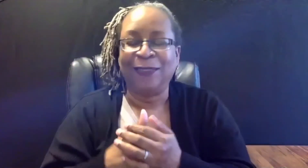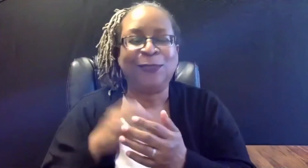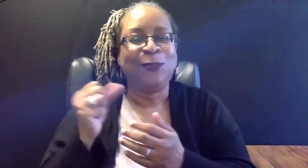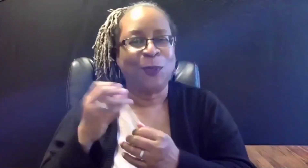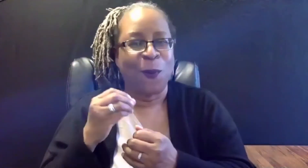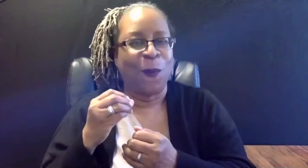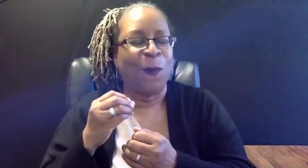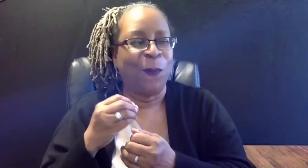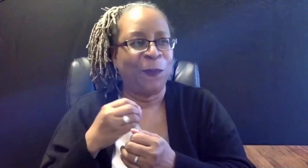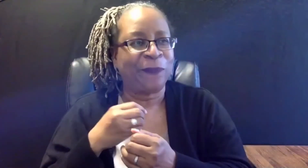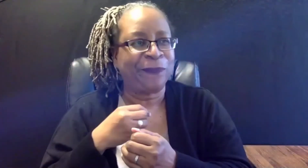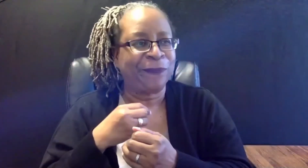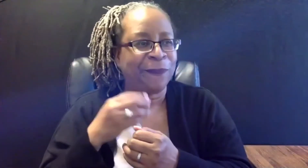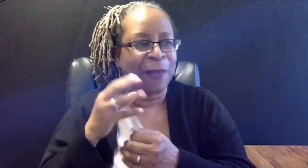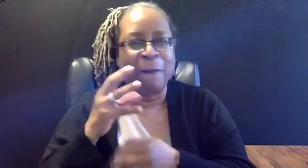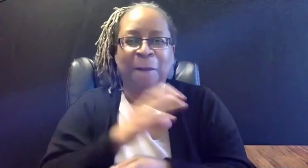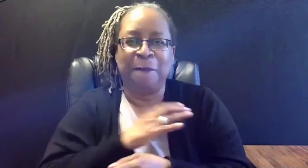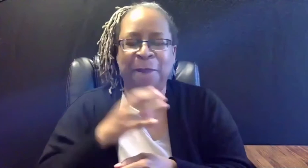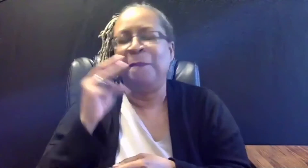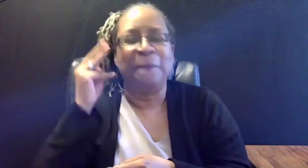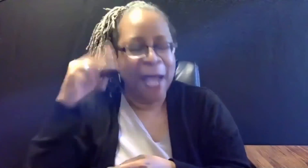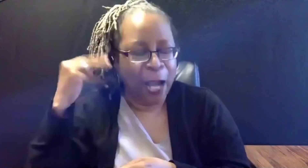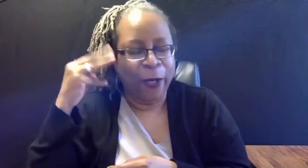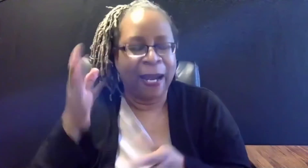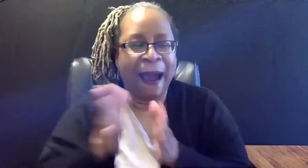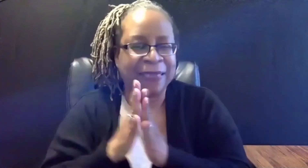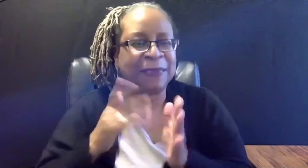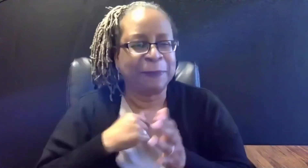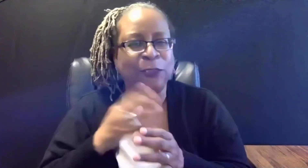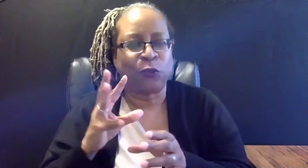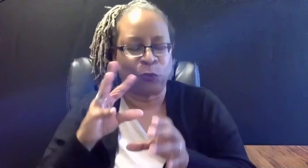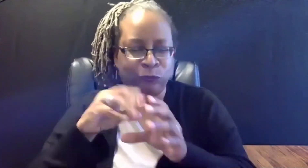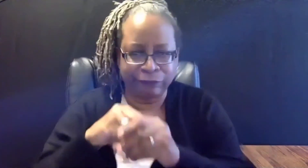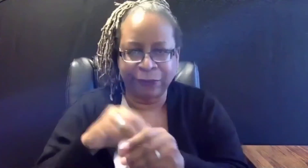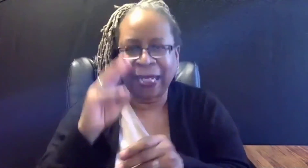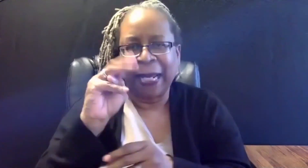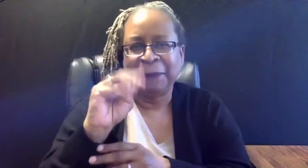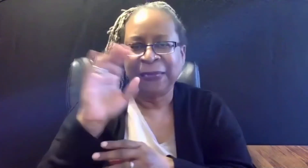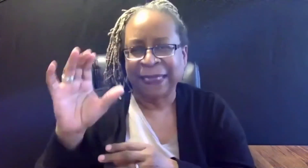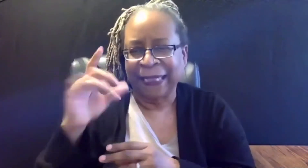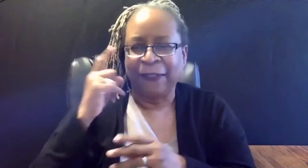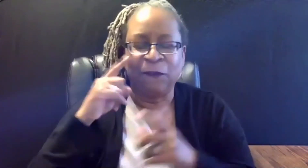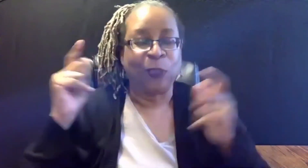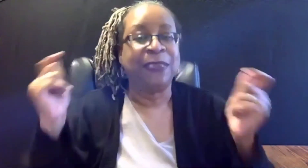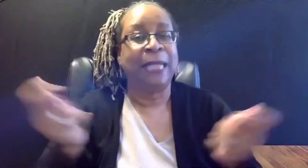We had all of our initiatives passed, and Mary Hartnett at the time asked me